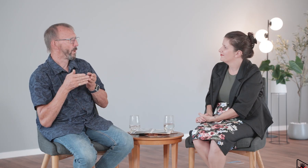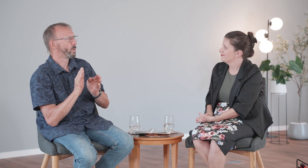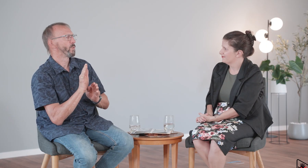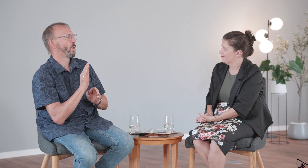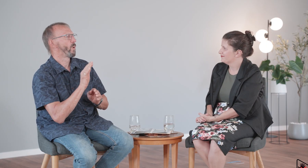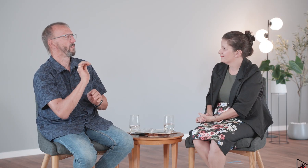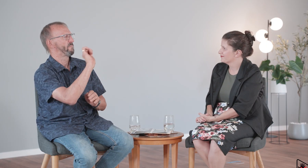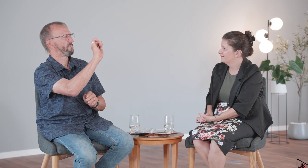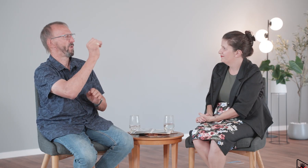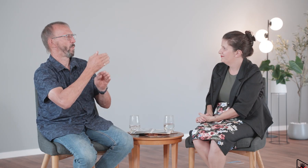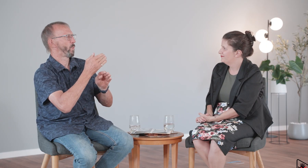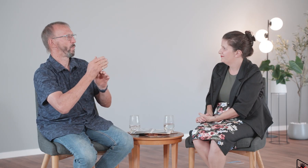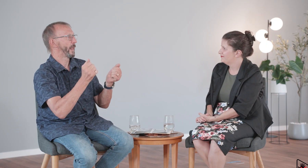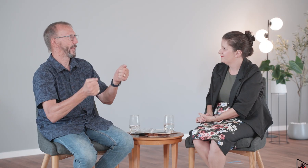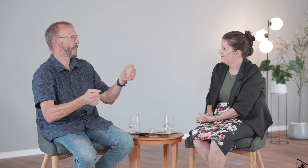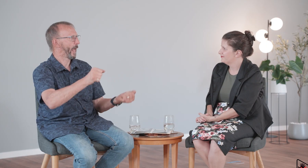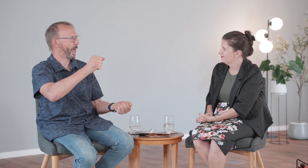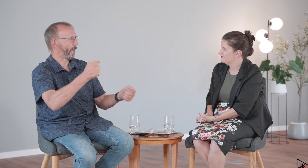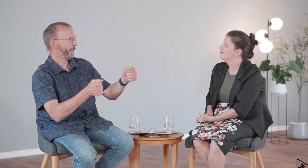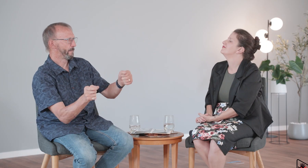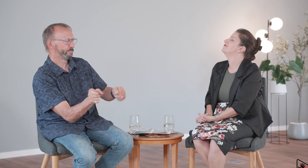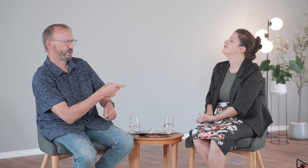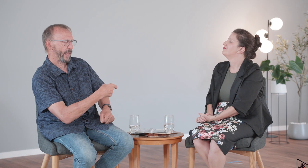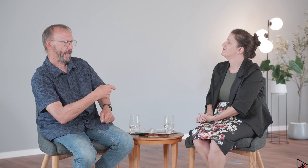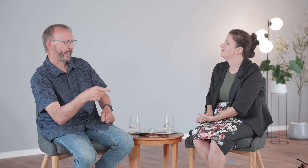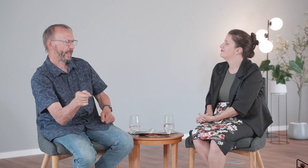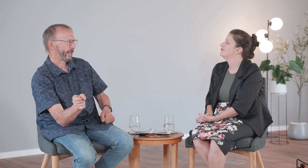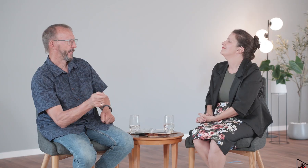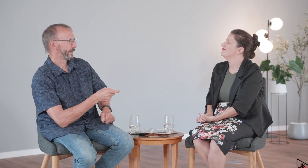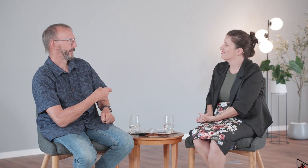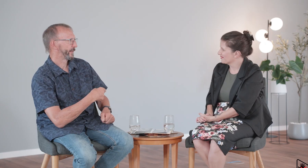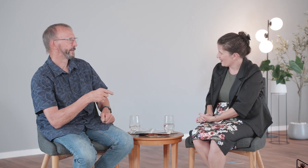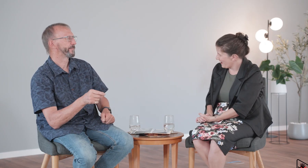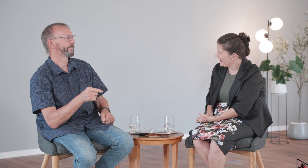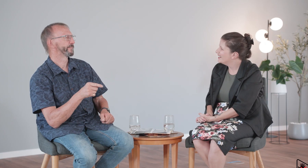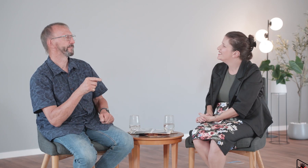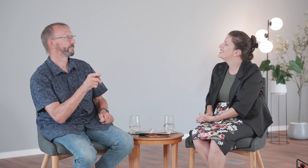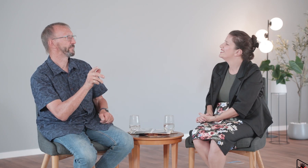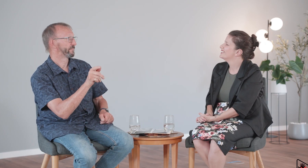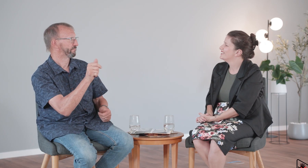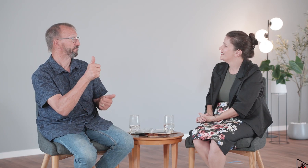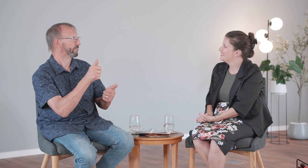another Deaf guy who didn't work with us in boats, but he worked as a car spray painter,